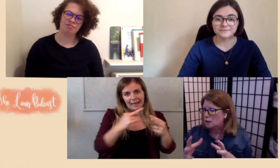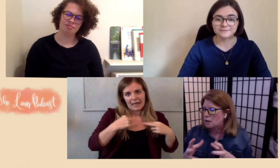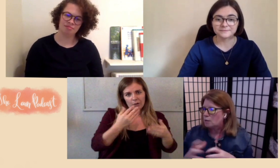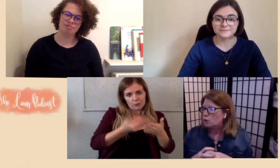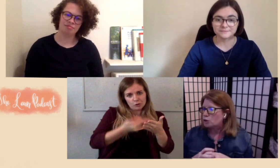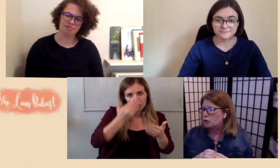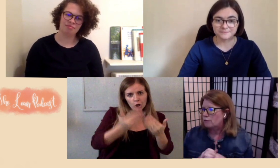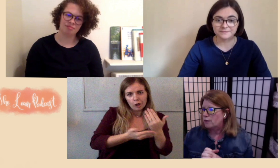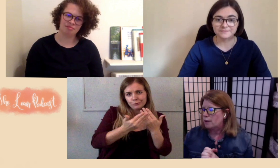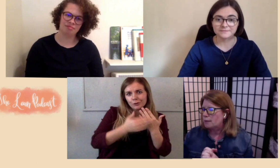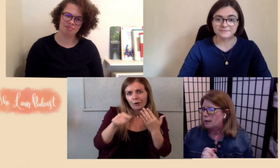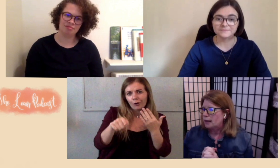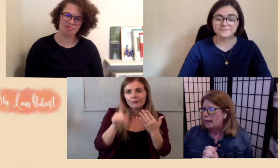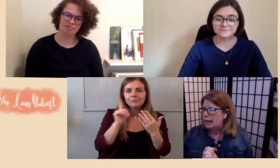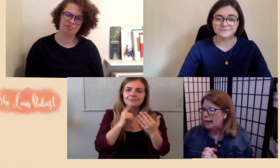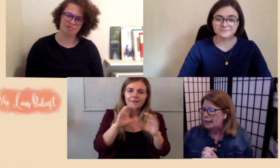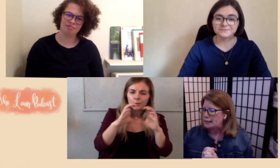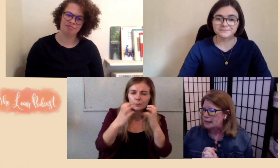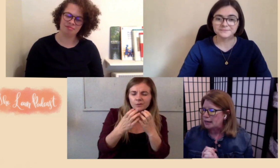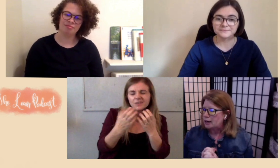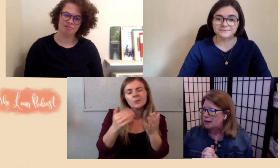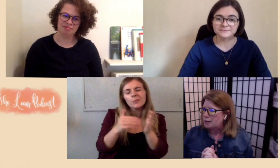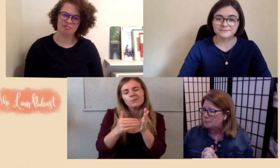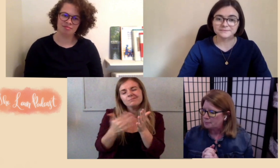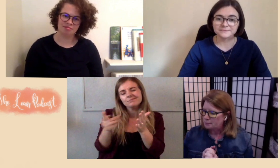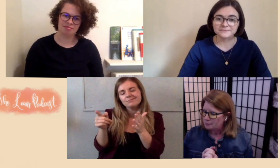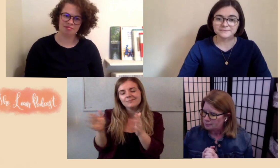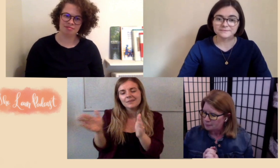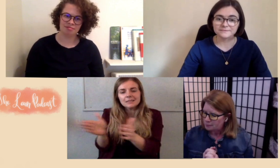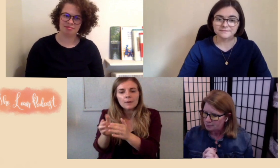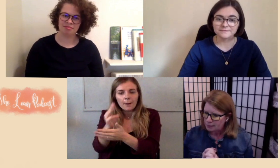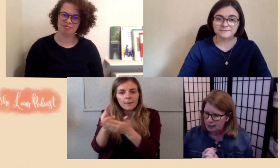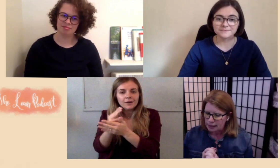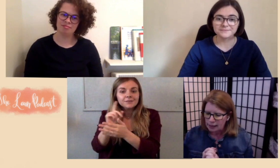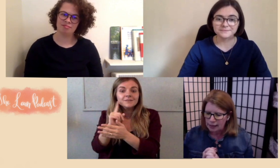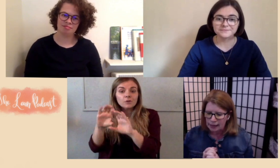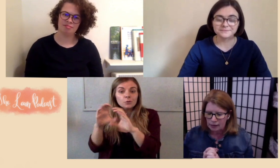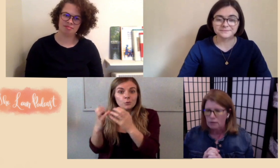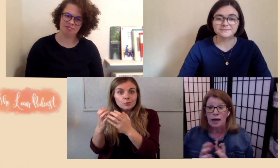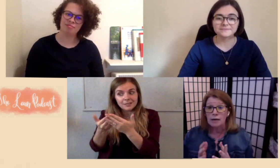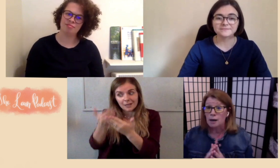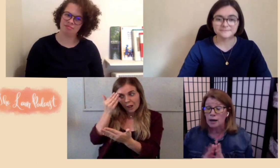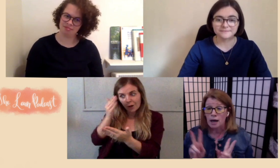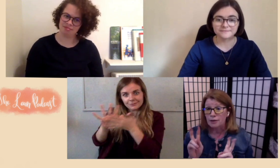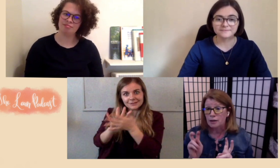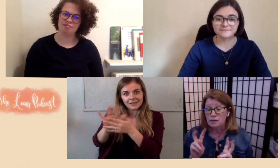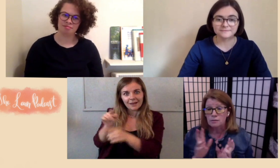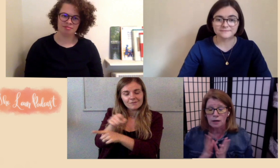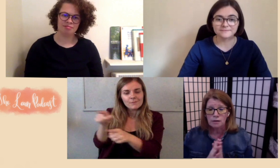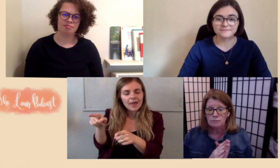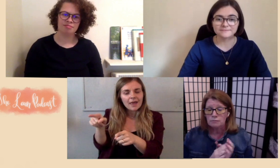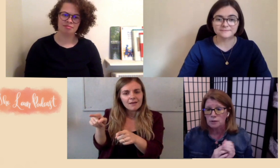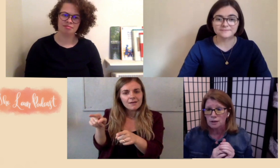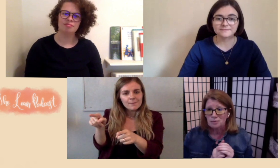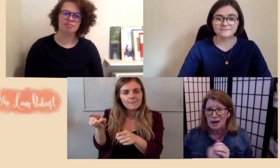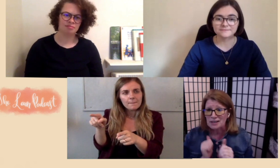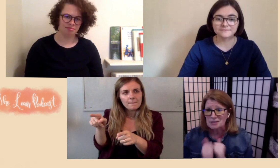Passed my test and all those things. And then I went out into the practice world, and I'm like, "oh," .